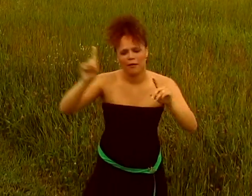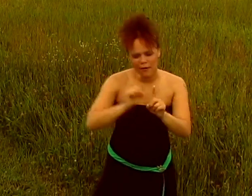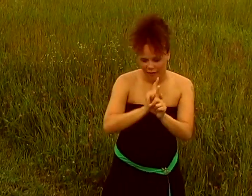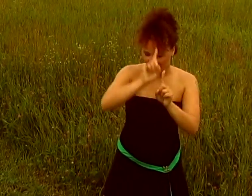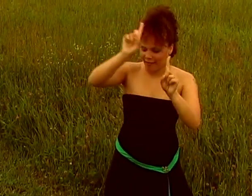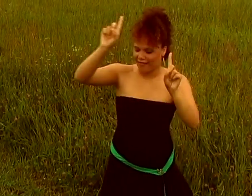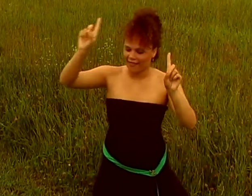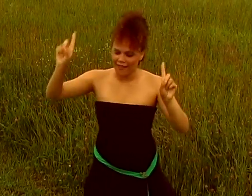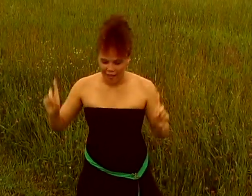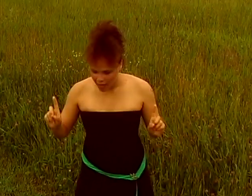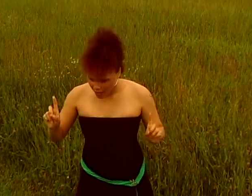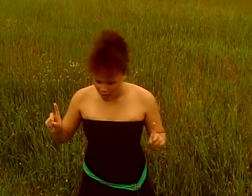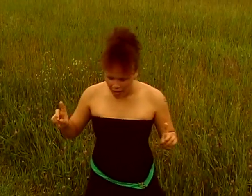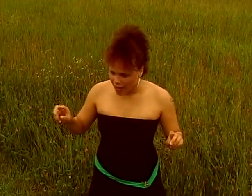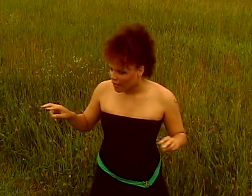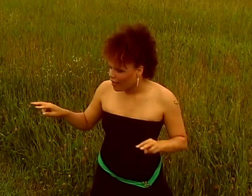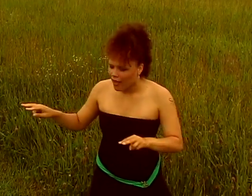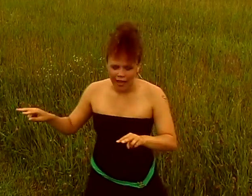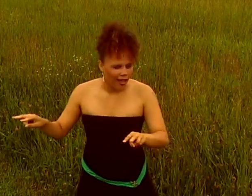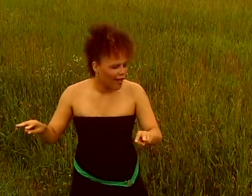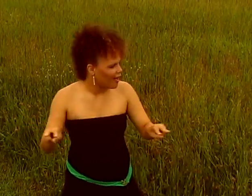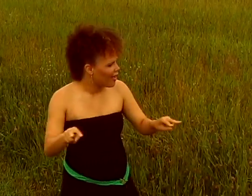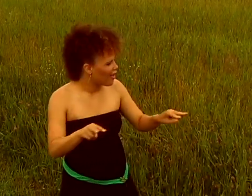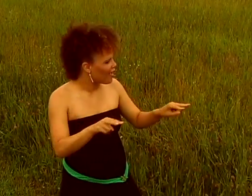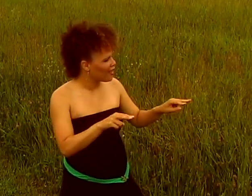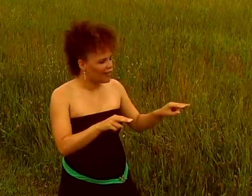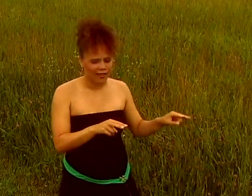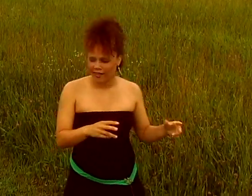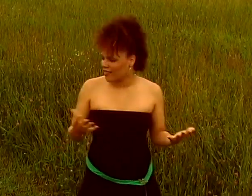Fast and free, fast and --